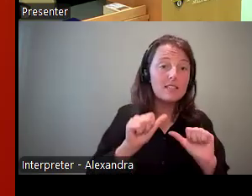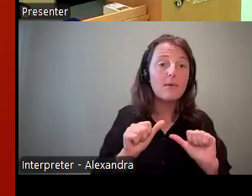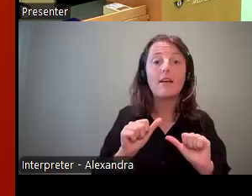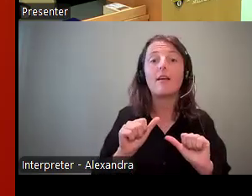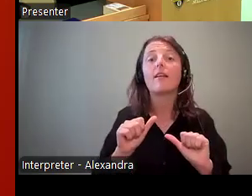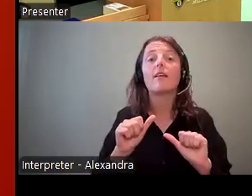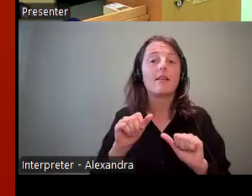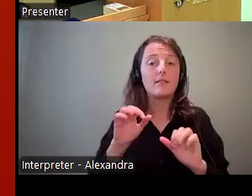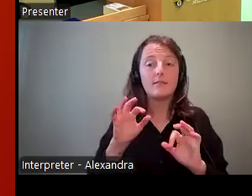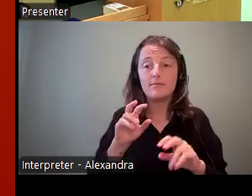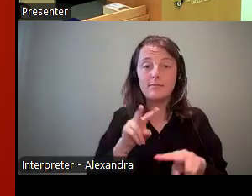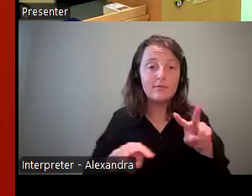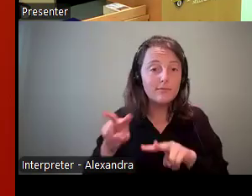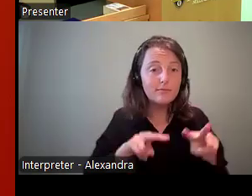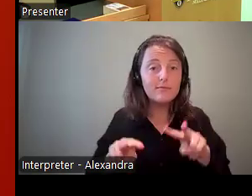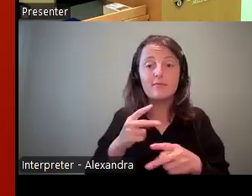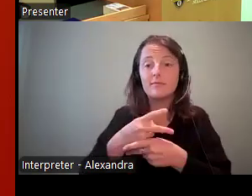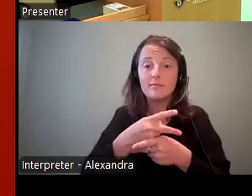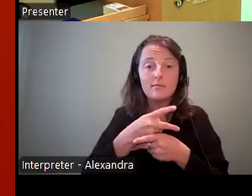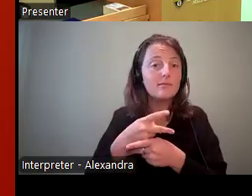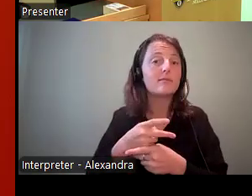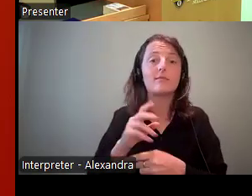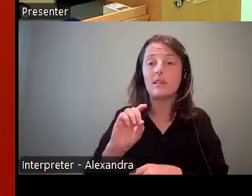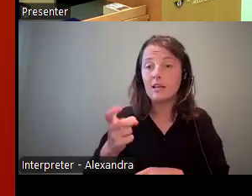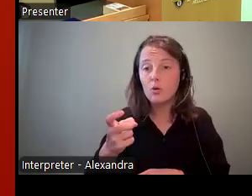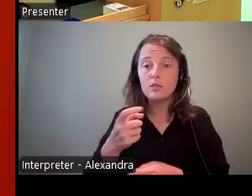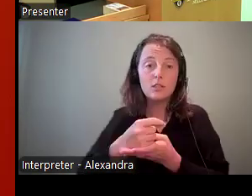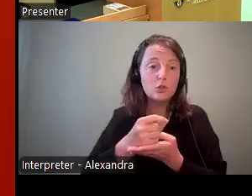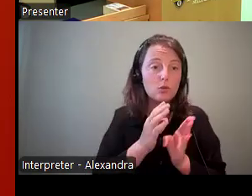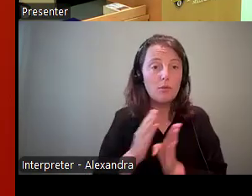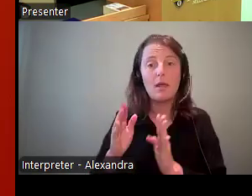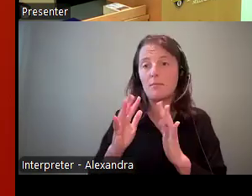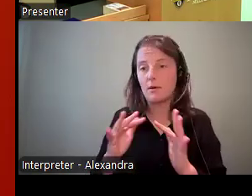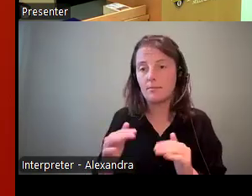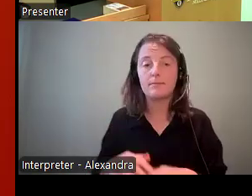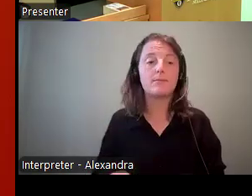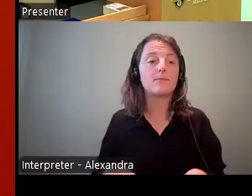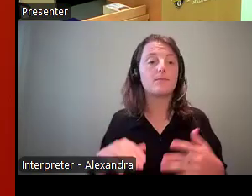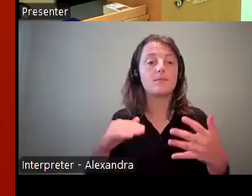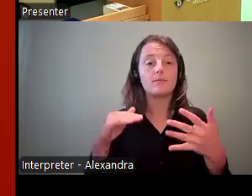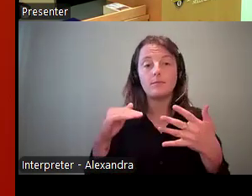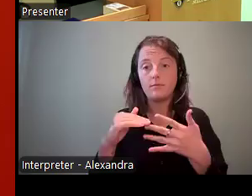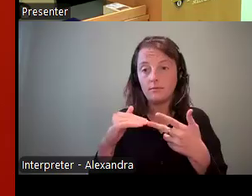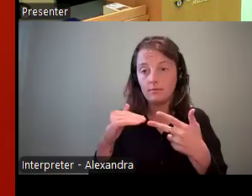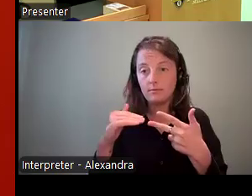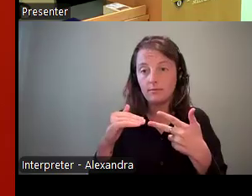planning, all those things. We want to apply concise inquiry strategies like how do we make the